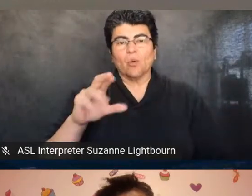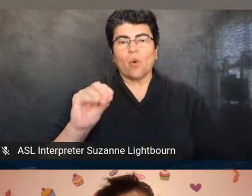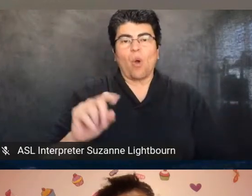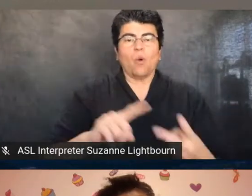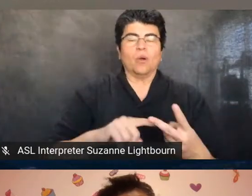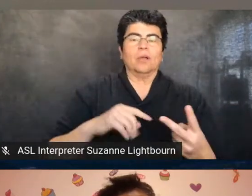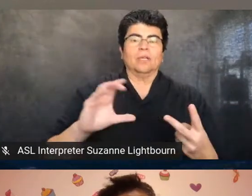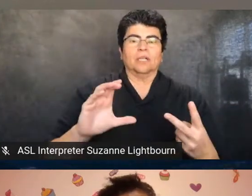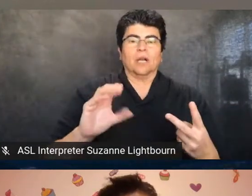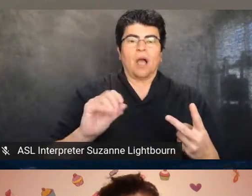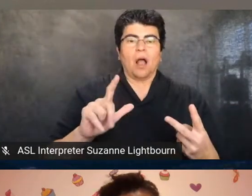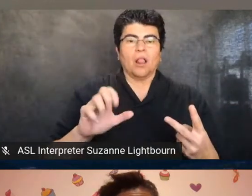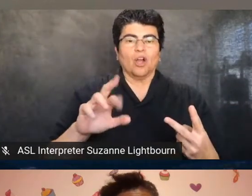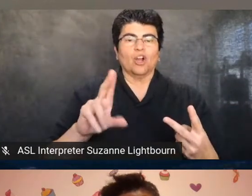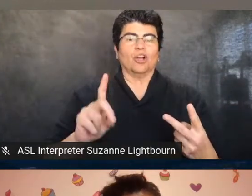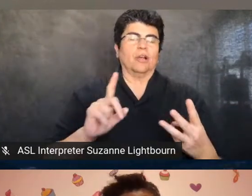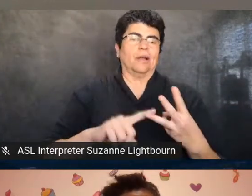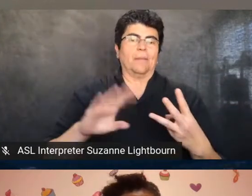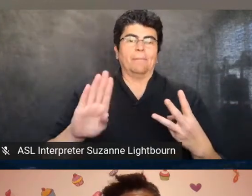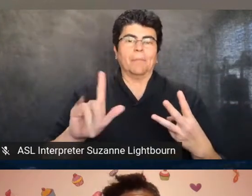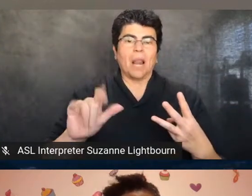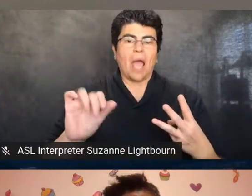we've been called black and so many different things, right?